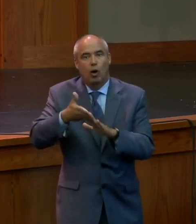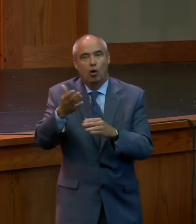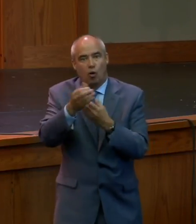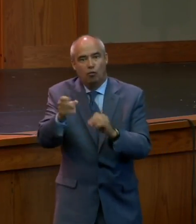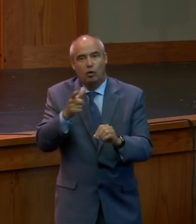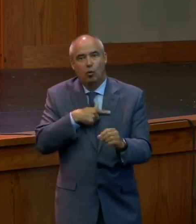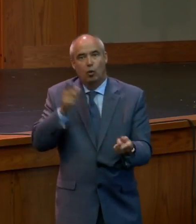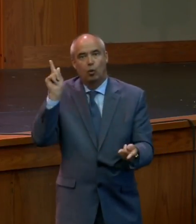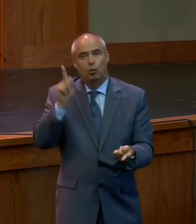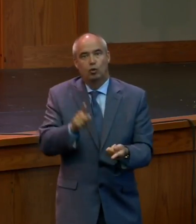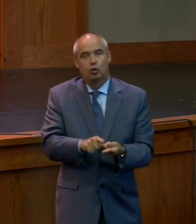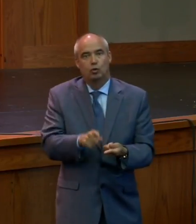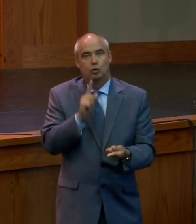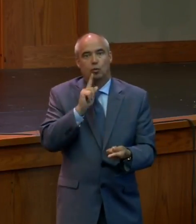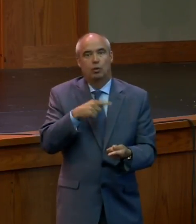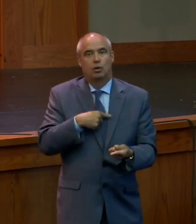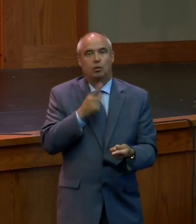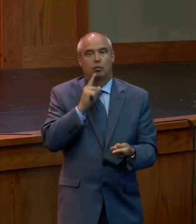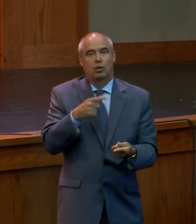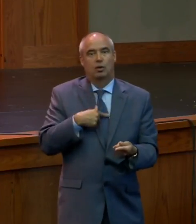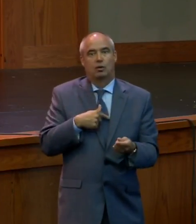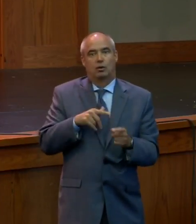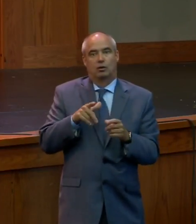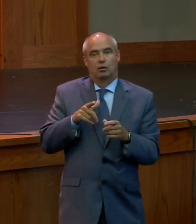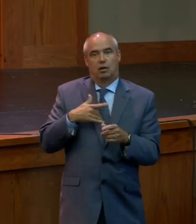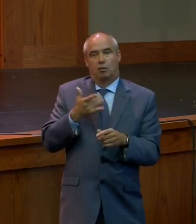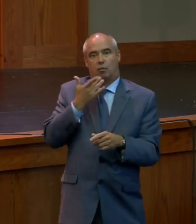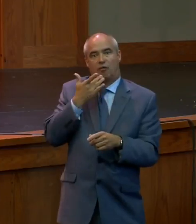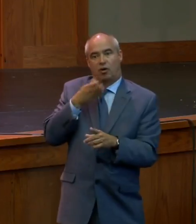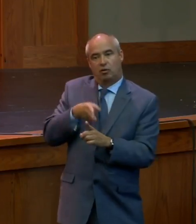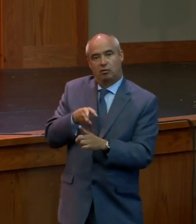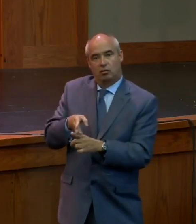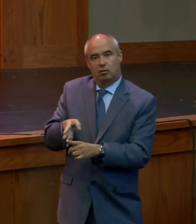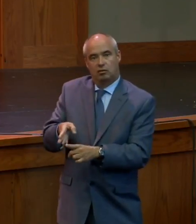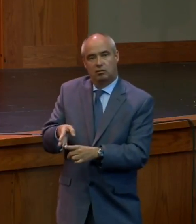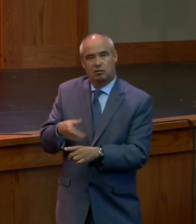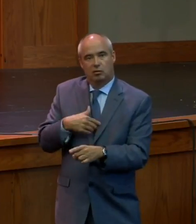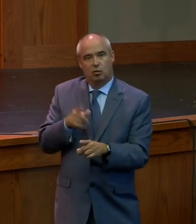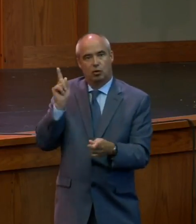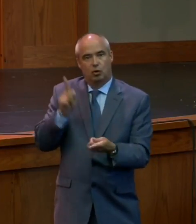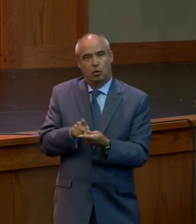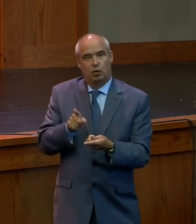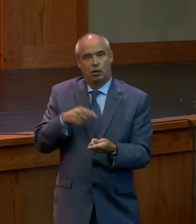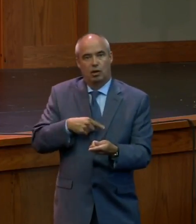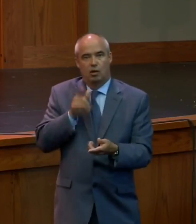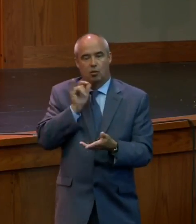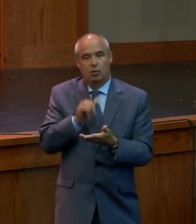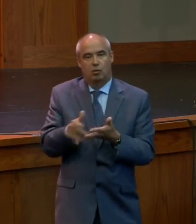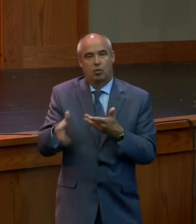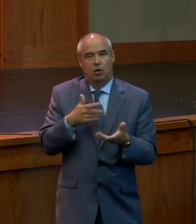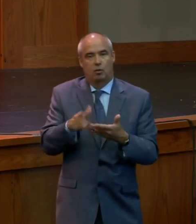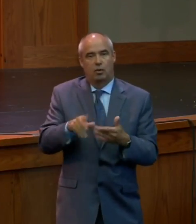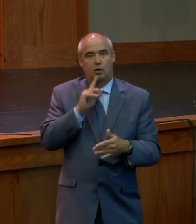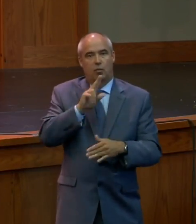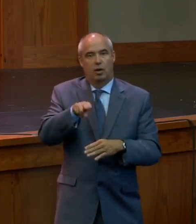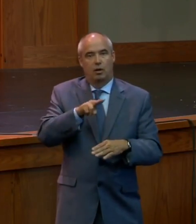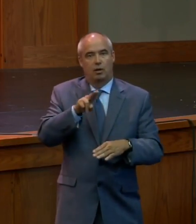WILL REDUCE THE CHANCE FOR PARTISAN GRIDLOCK AND WILL ALLOW ALL CITIZENS TO HAVE EQUAL SAY IN OUR ELECTIONS REGARDLESS OF THEIR NATIONAL POLITICAL AFFILIATION.